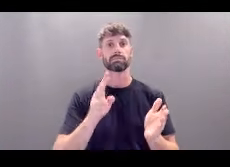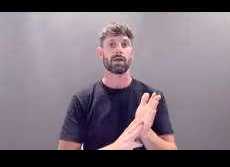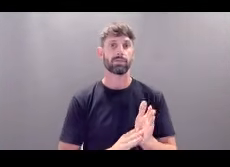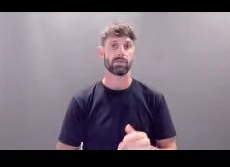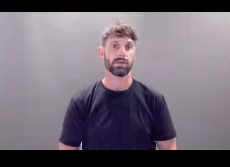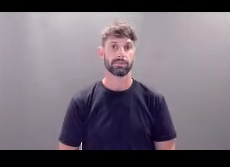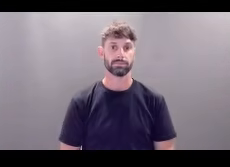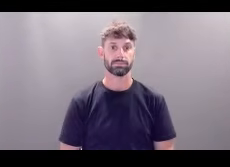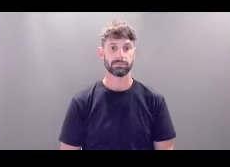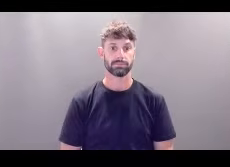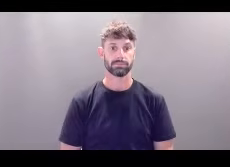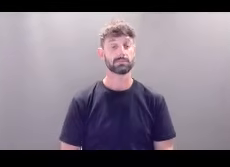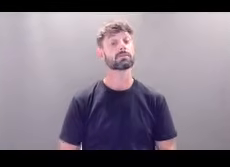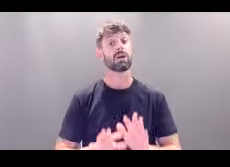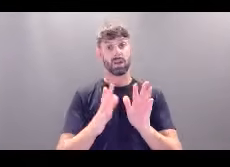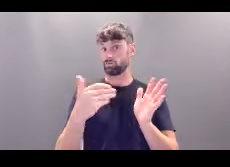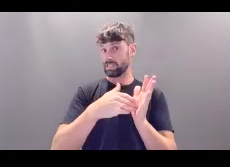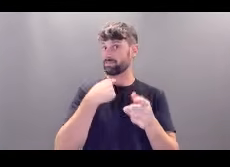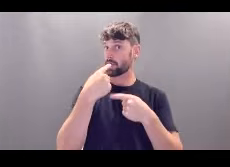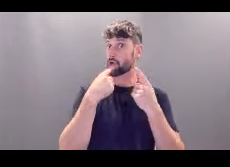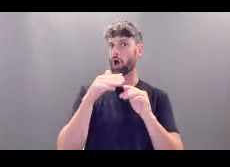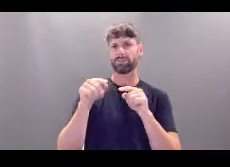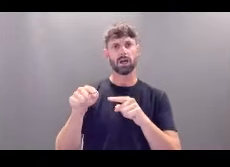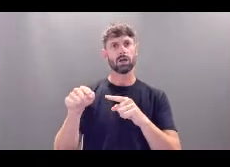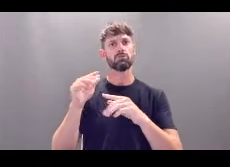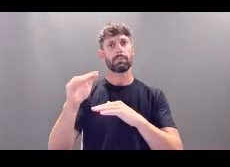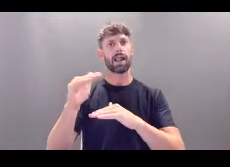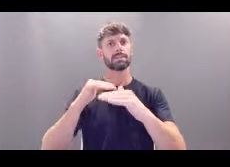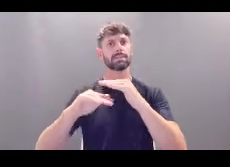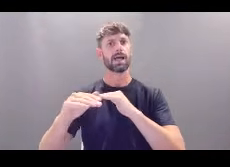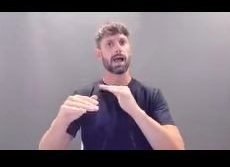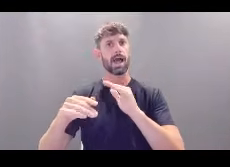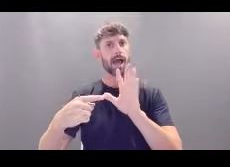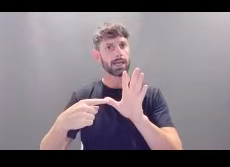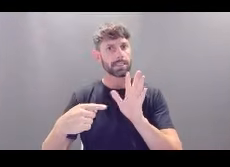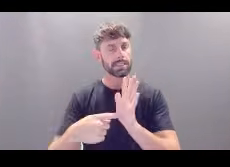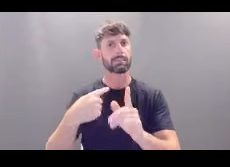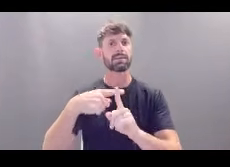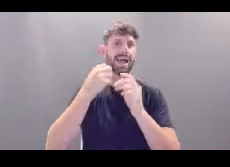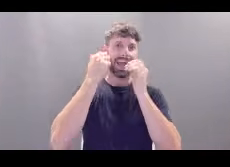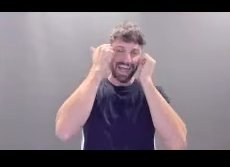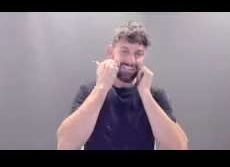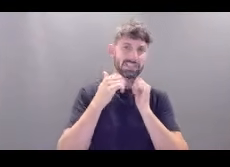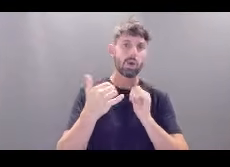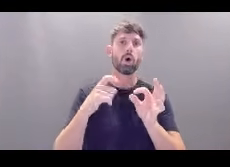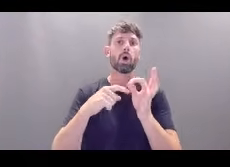Further information about replacement AT, including evidence and quote requirements, is available on